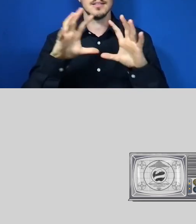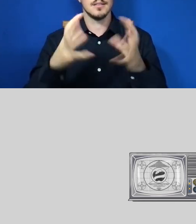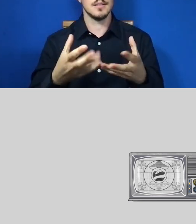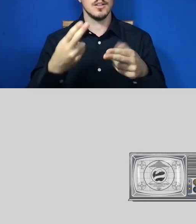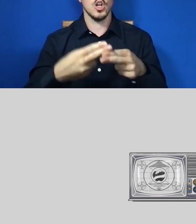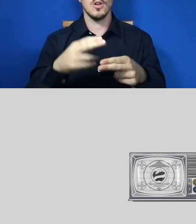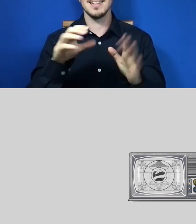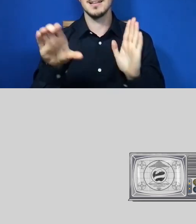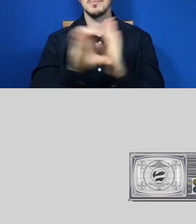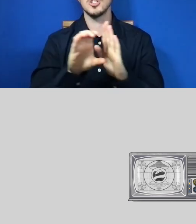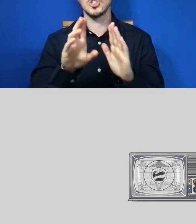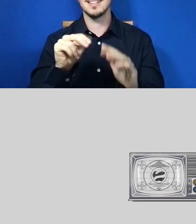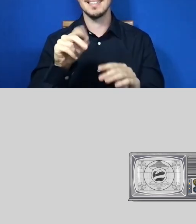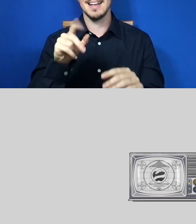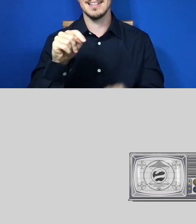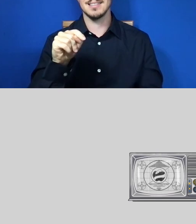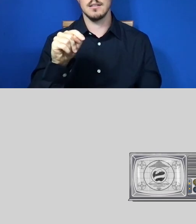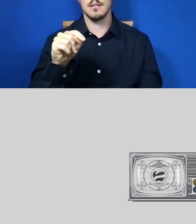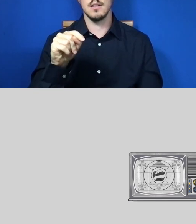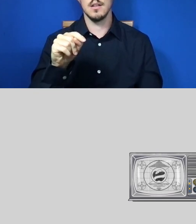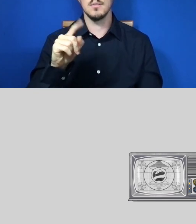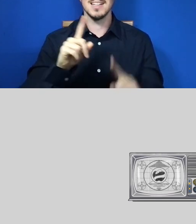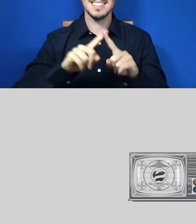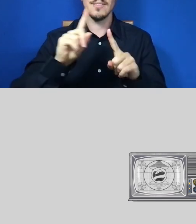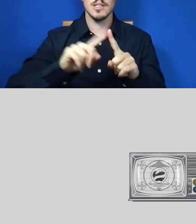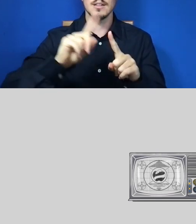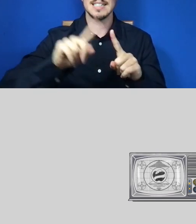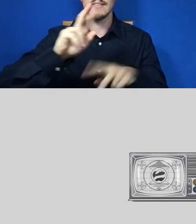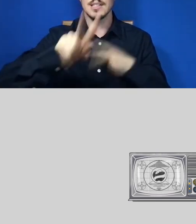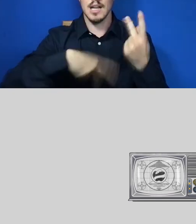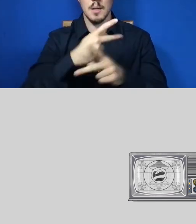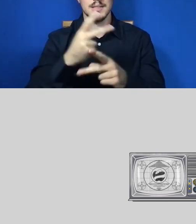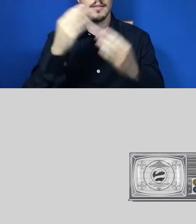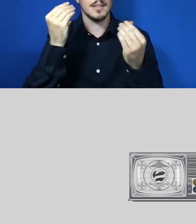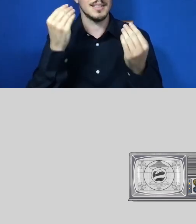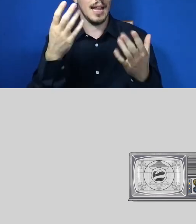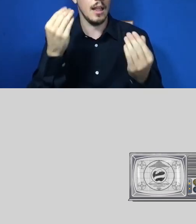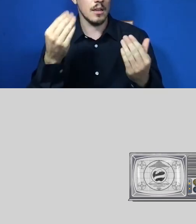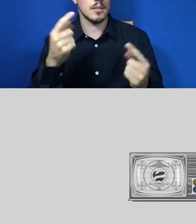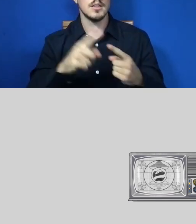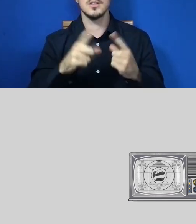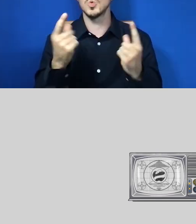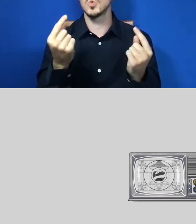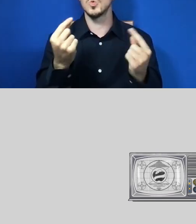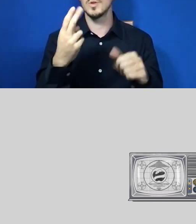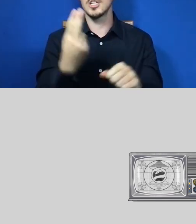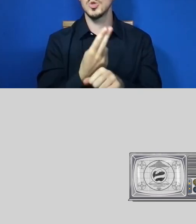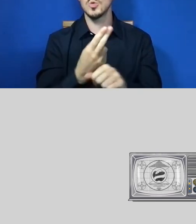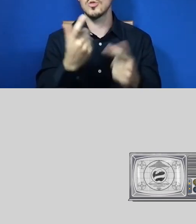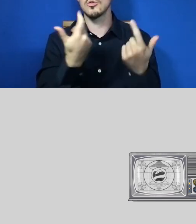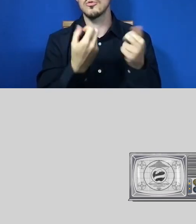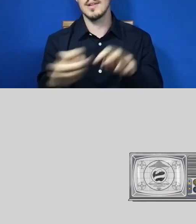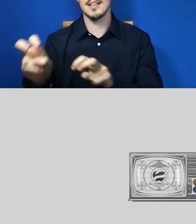which has a similar idea except for it's all different types of data. What we can do here is use transfer learning.